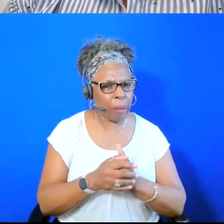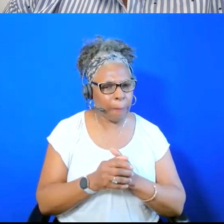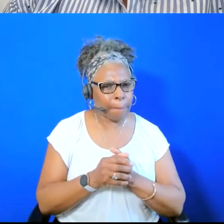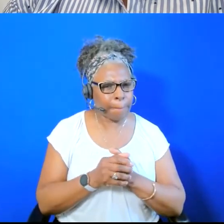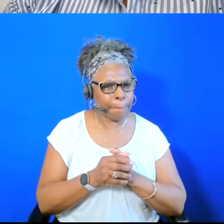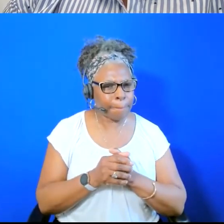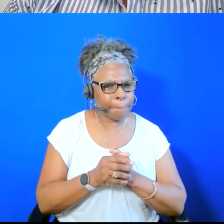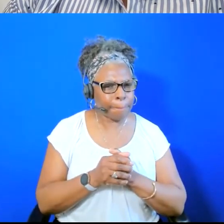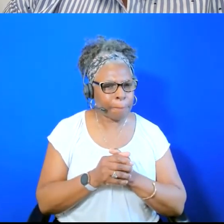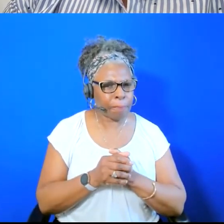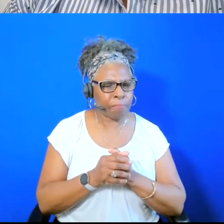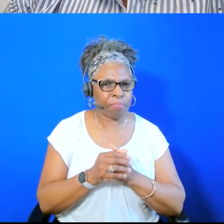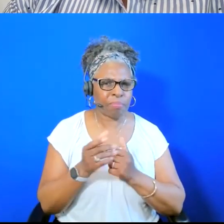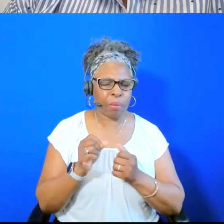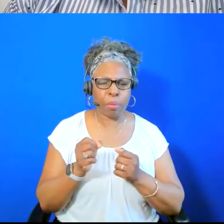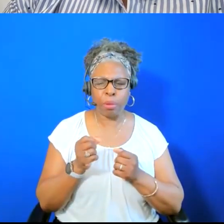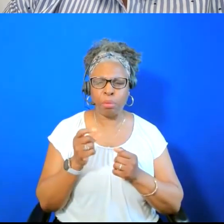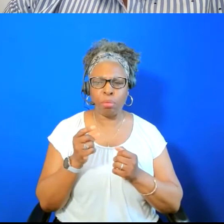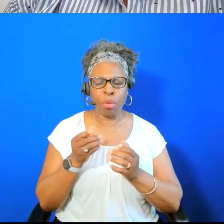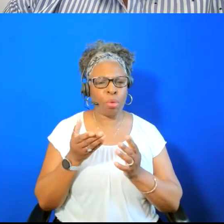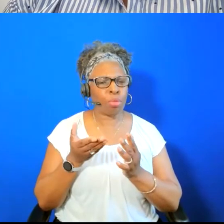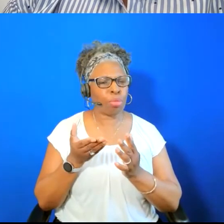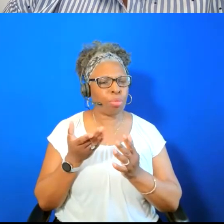more commercial kind of practice? Or perhaps I am selling things,